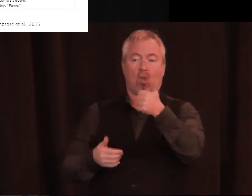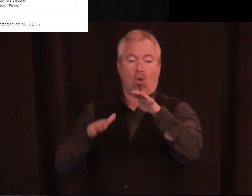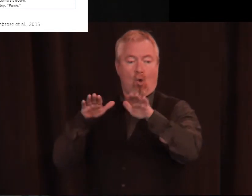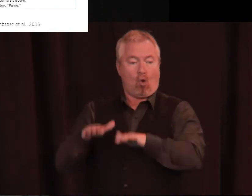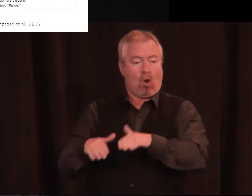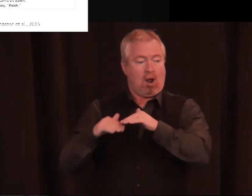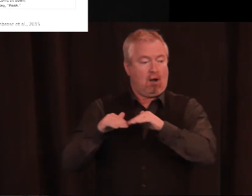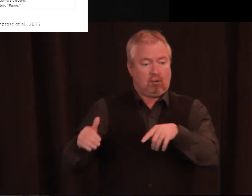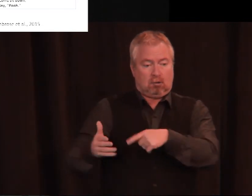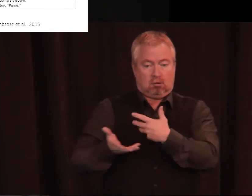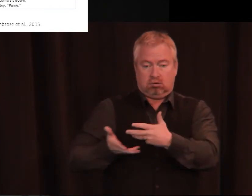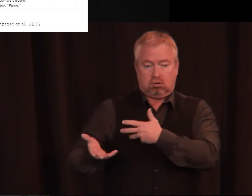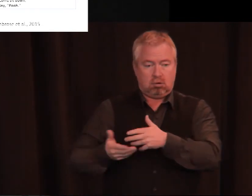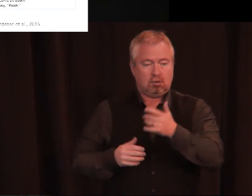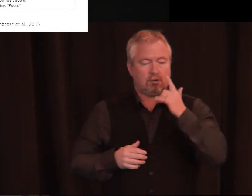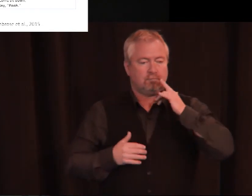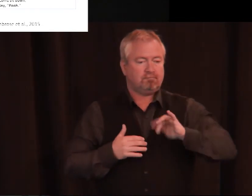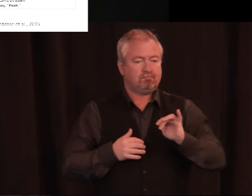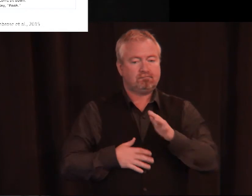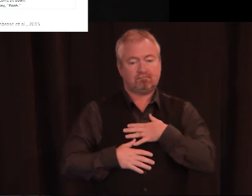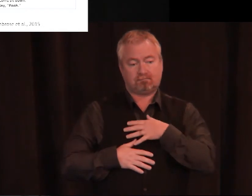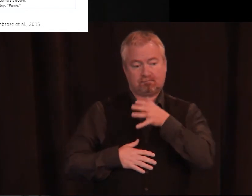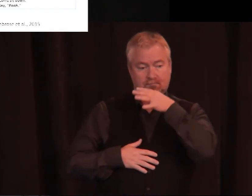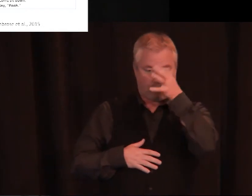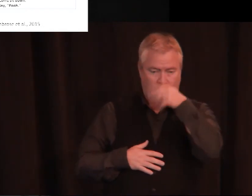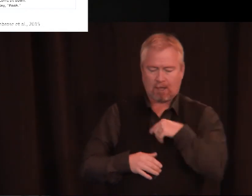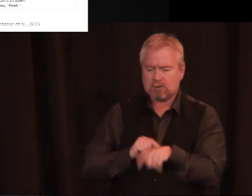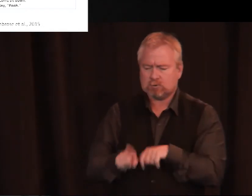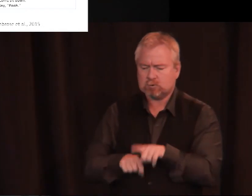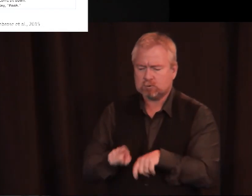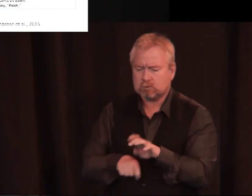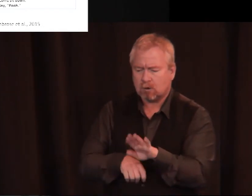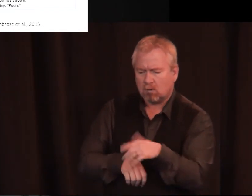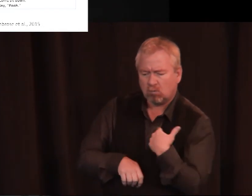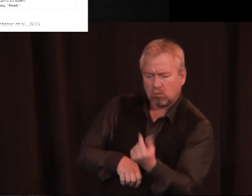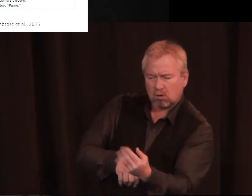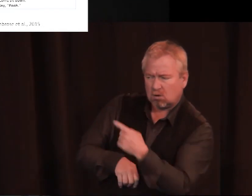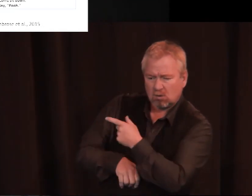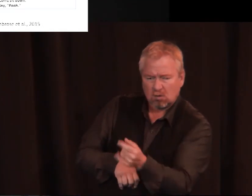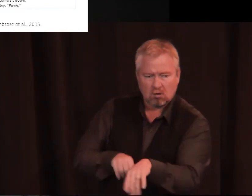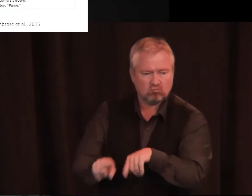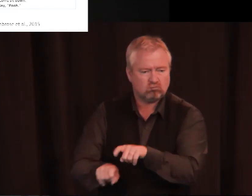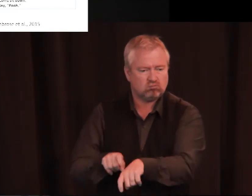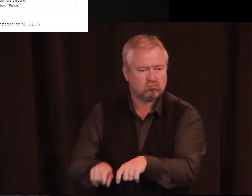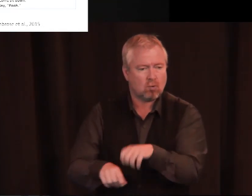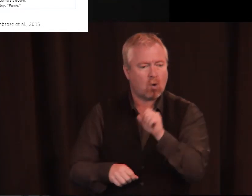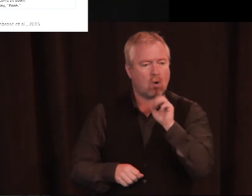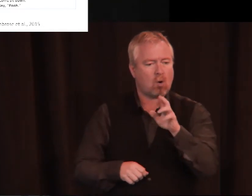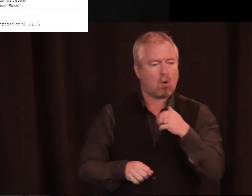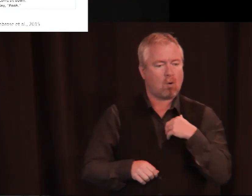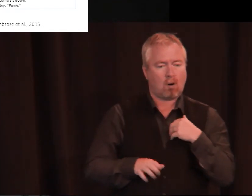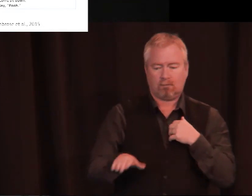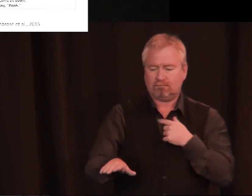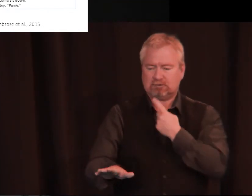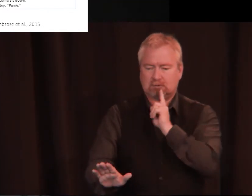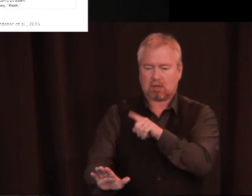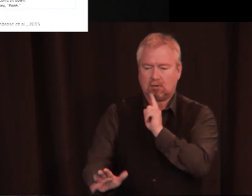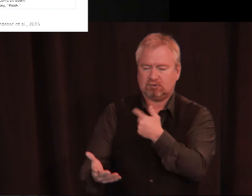test questions or the parents trying to quiz the child or the child -- the parents giving the child lots of directives. So this would be like sit down.